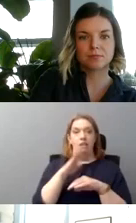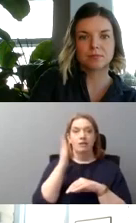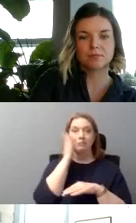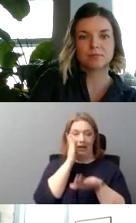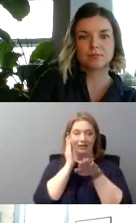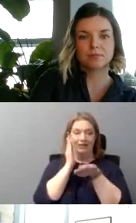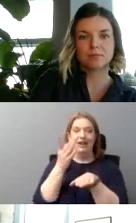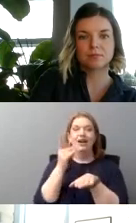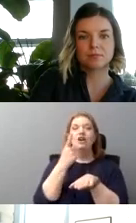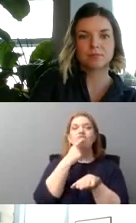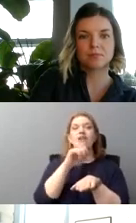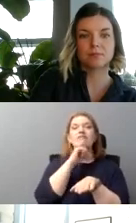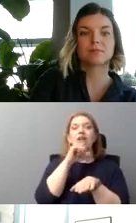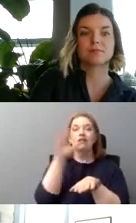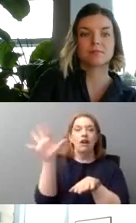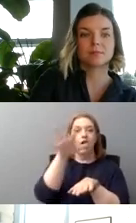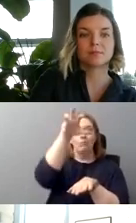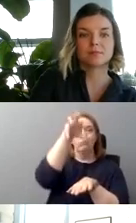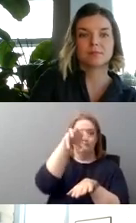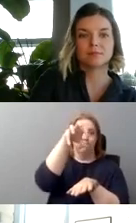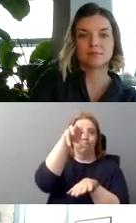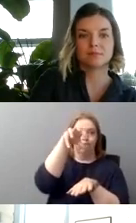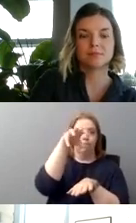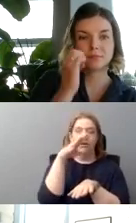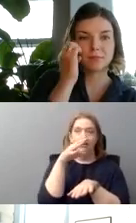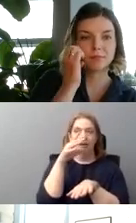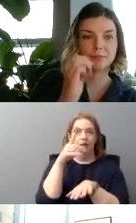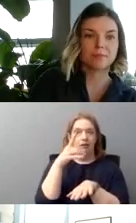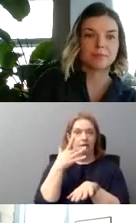piece would have probably killed him. But David was all about security, he really was interested